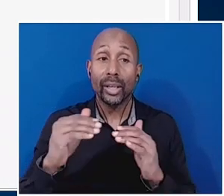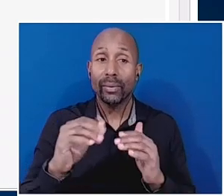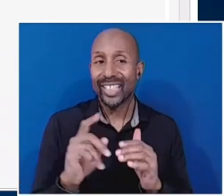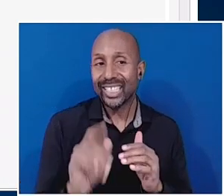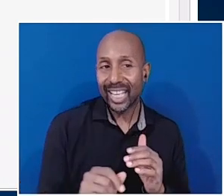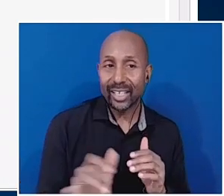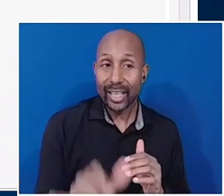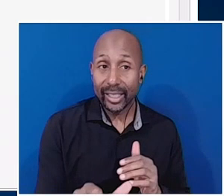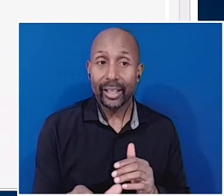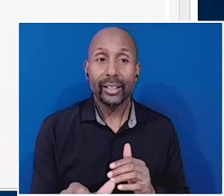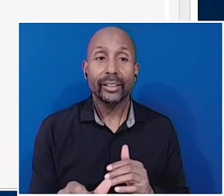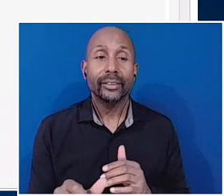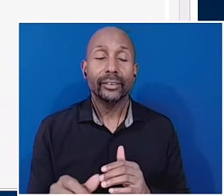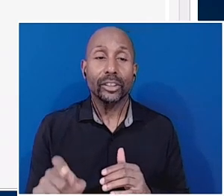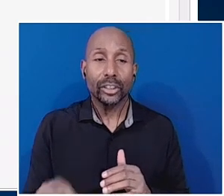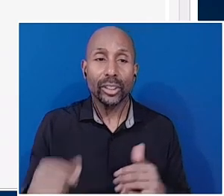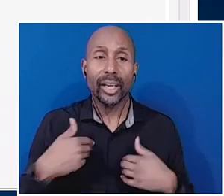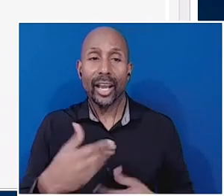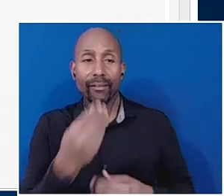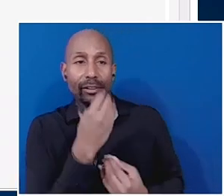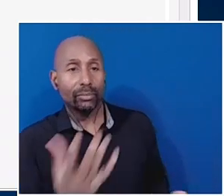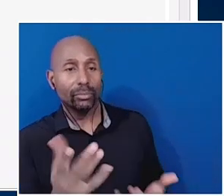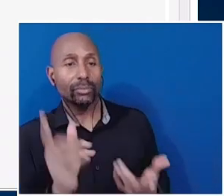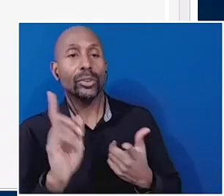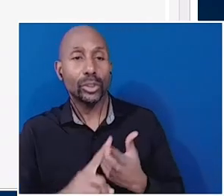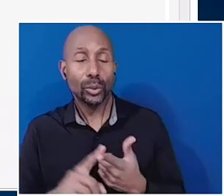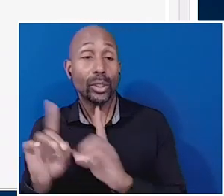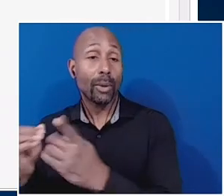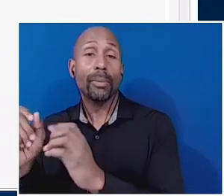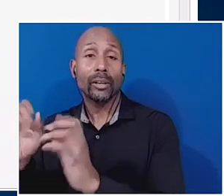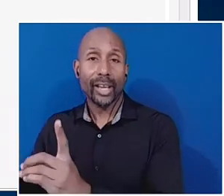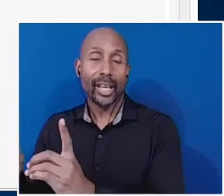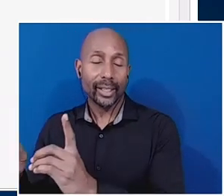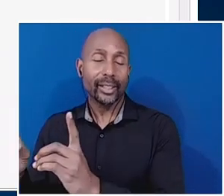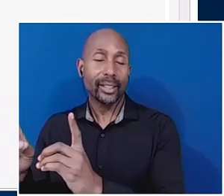notification provided to the Department within 30 days, kind of explaining the